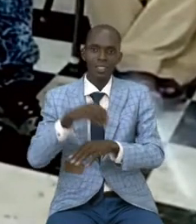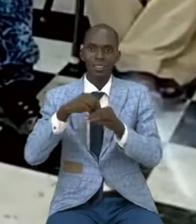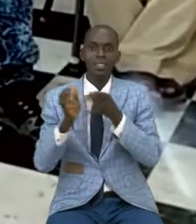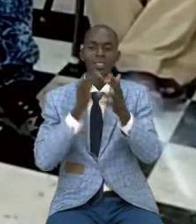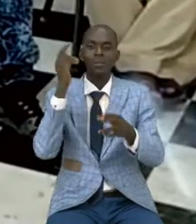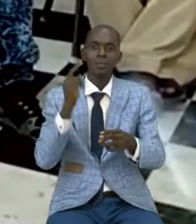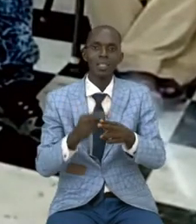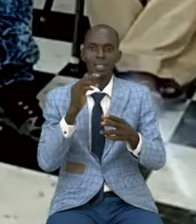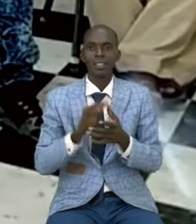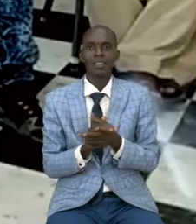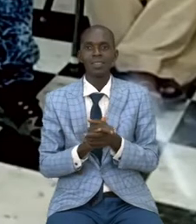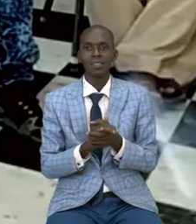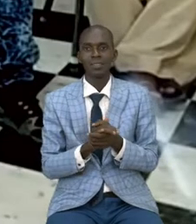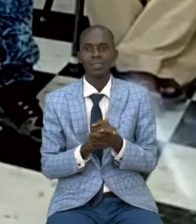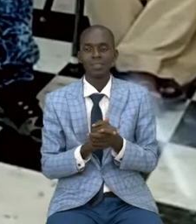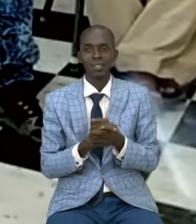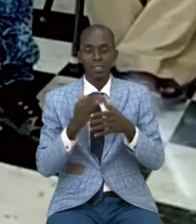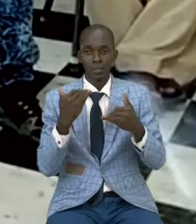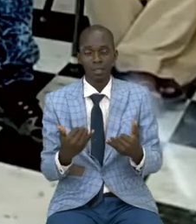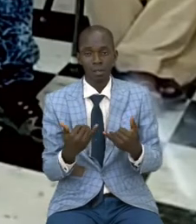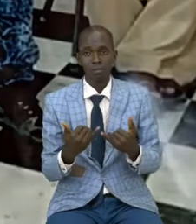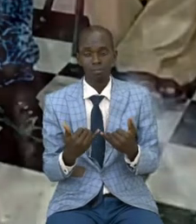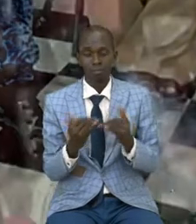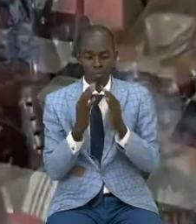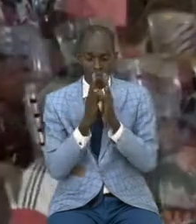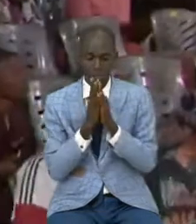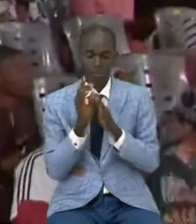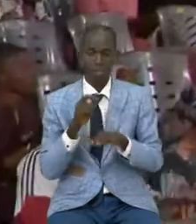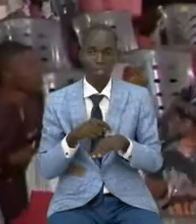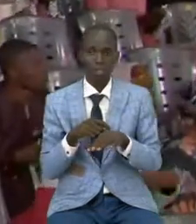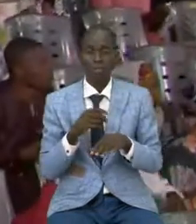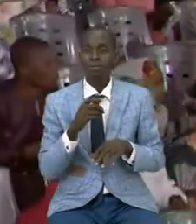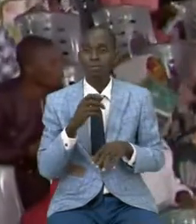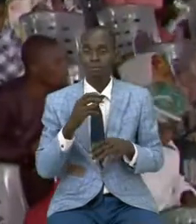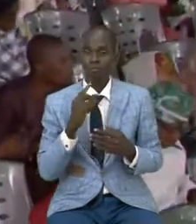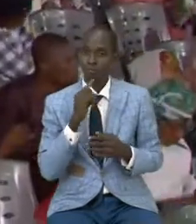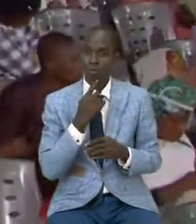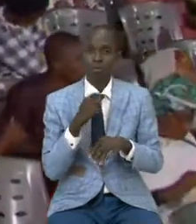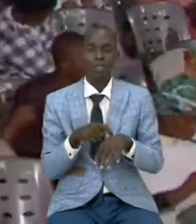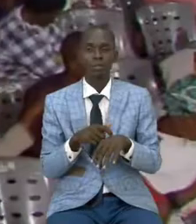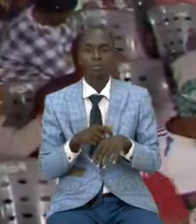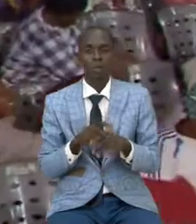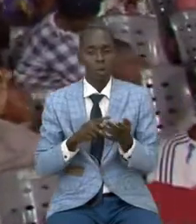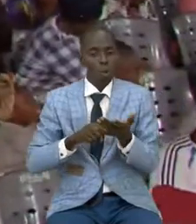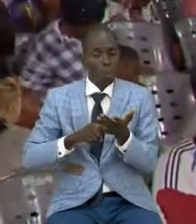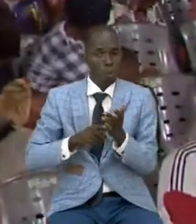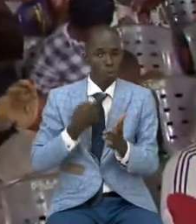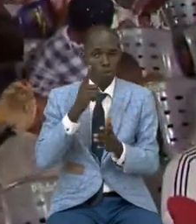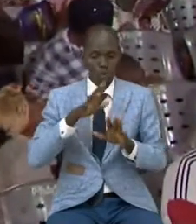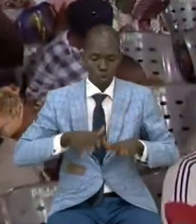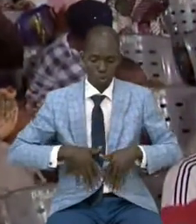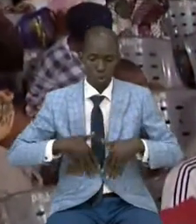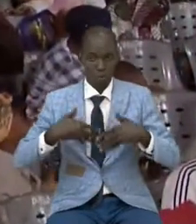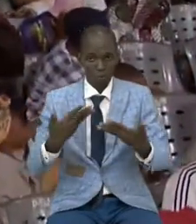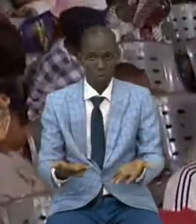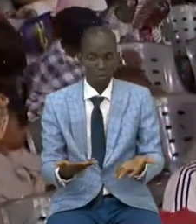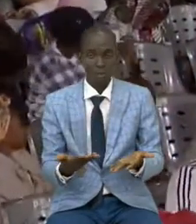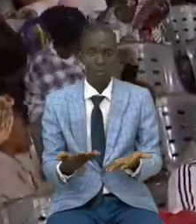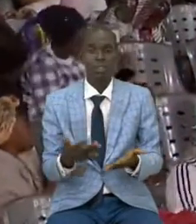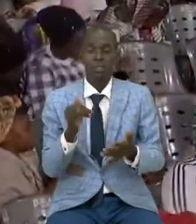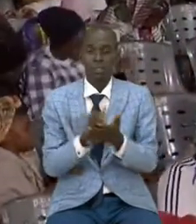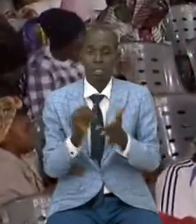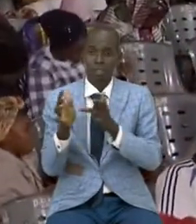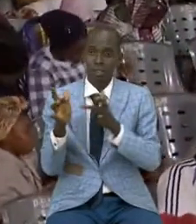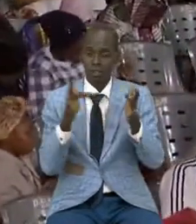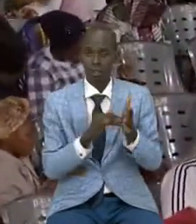name it's vouch eyes closed also confess with your mouth that jesus is your lord and savior